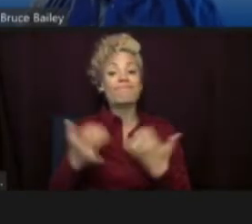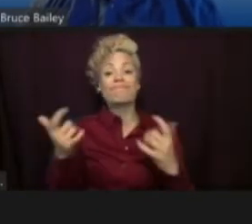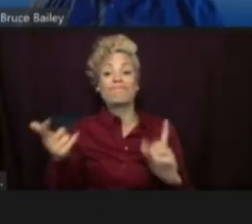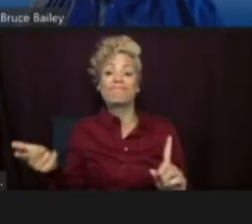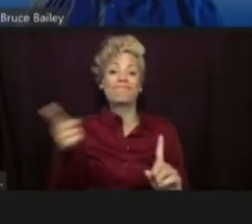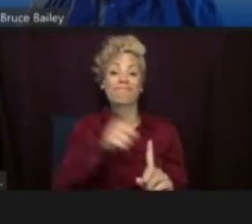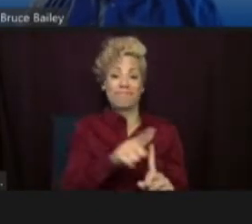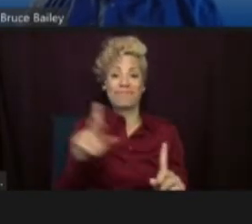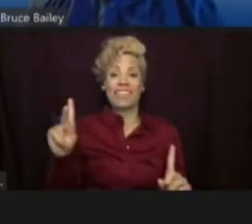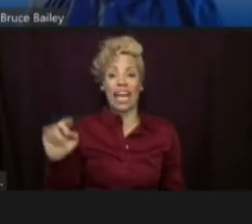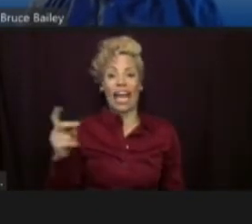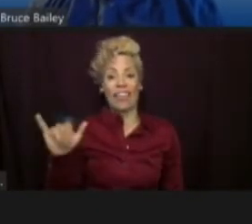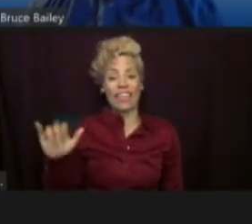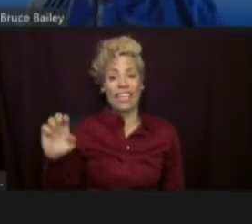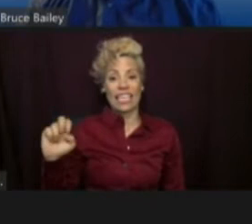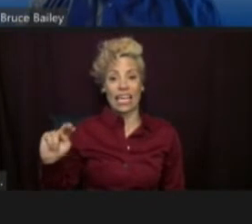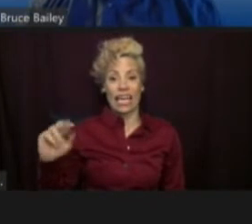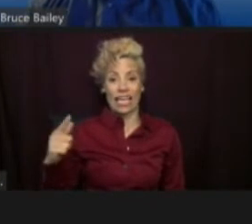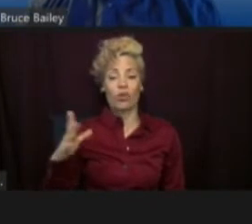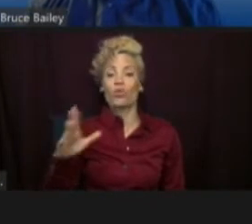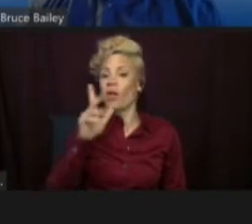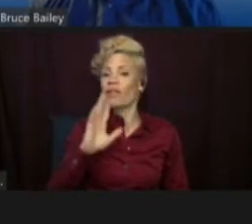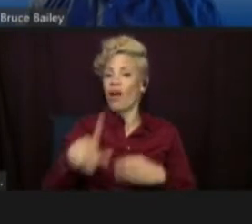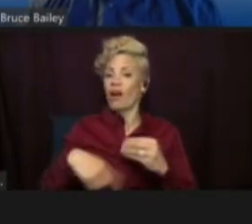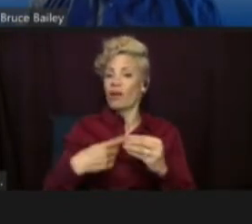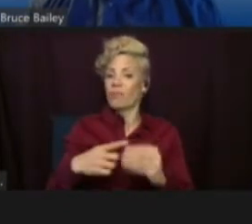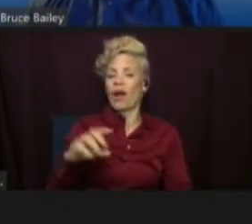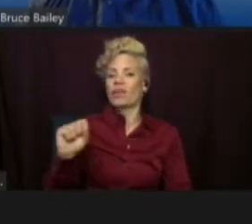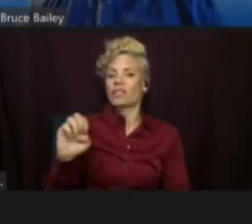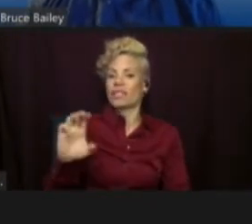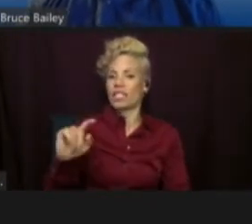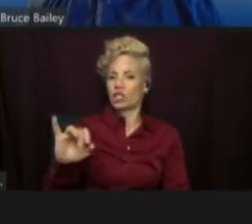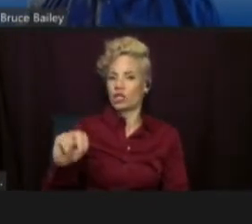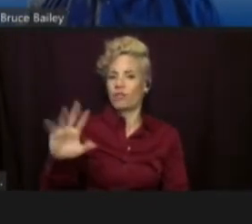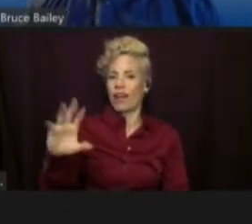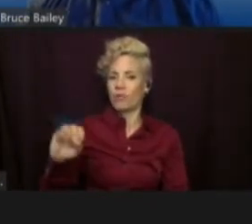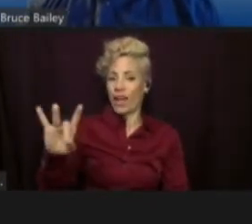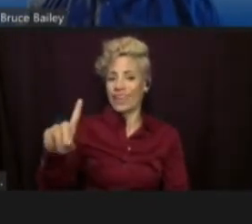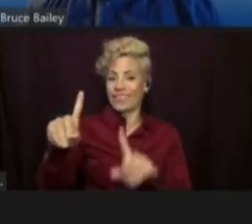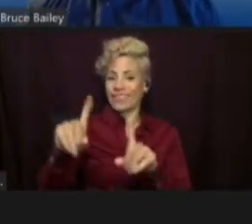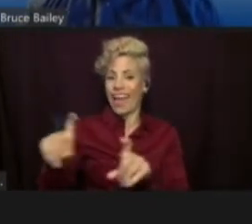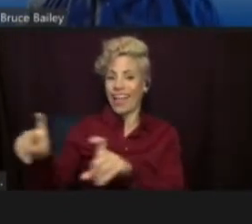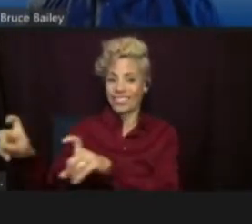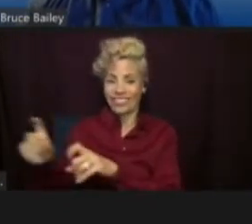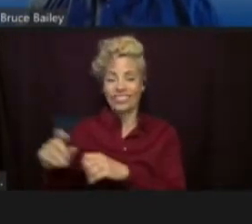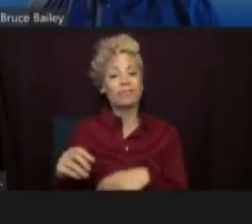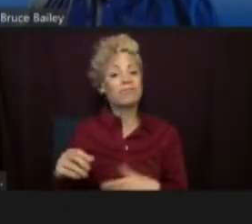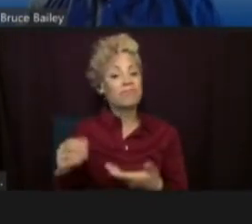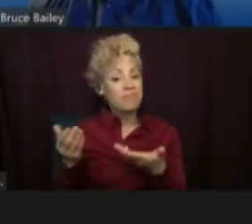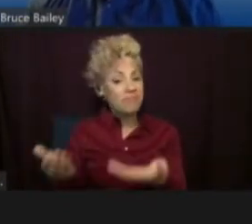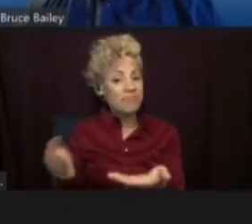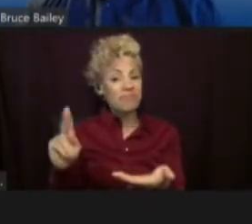who will talk about Section 508 testing. Kathy. Thanks Tim.